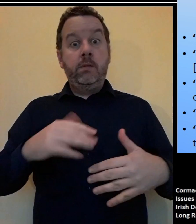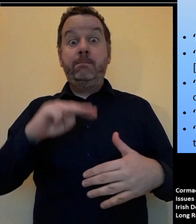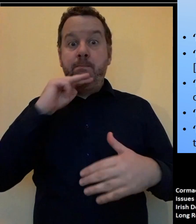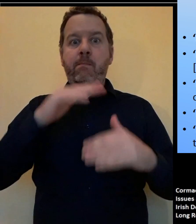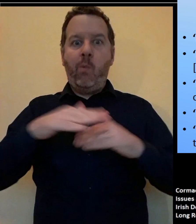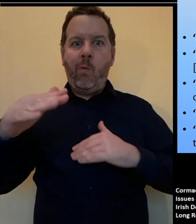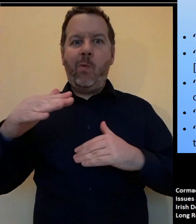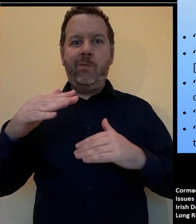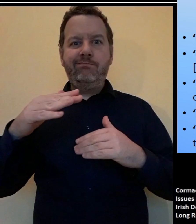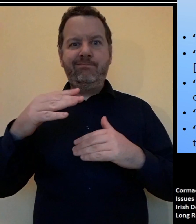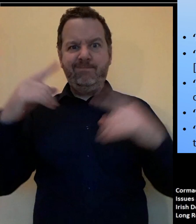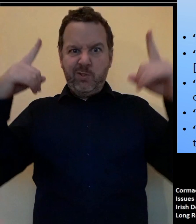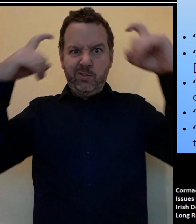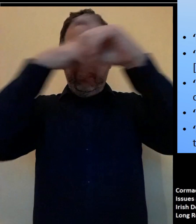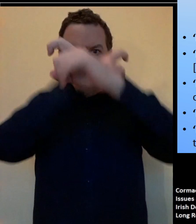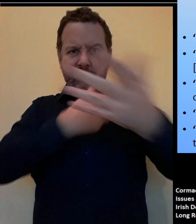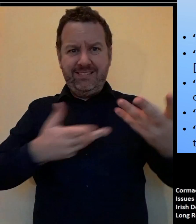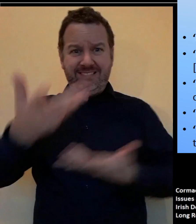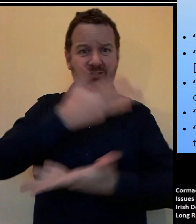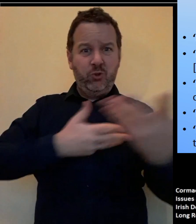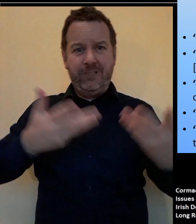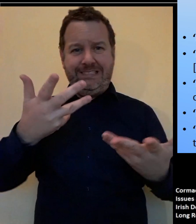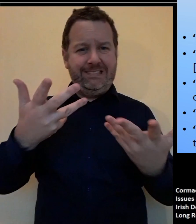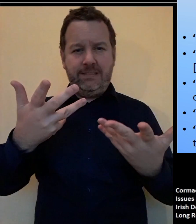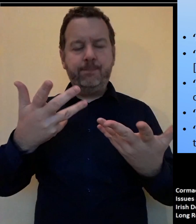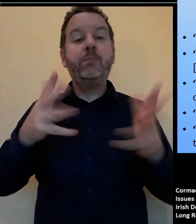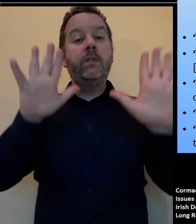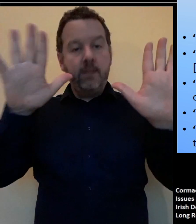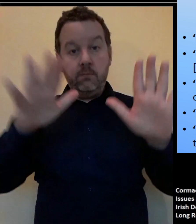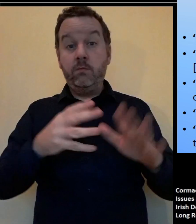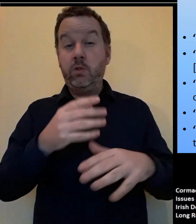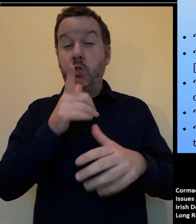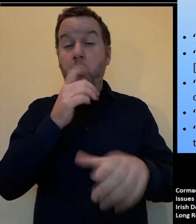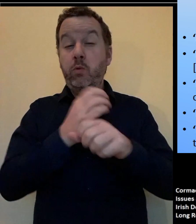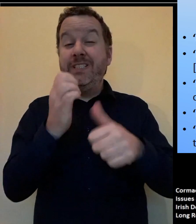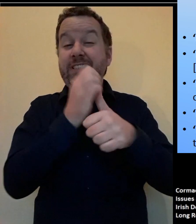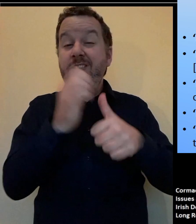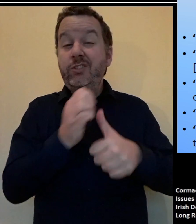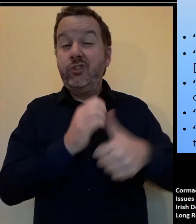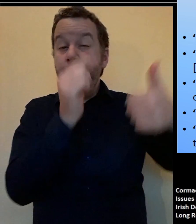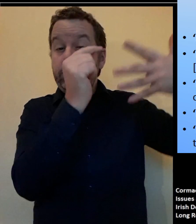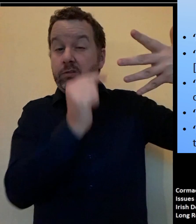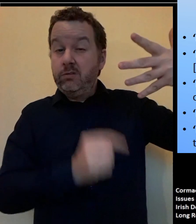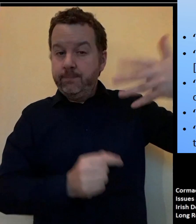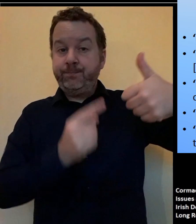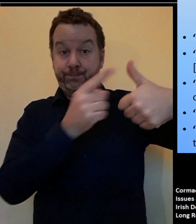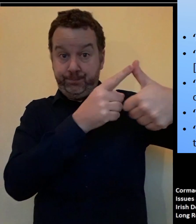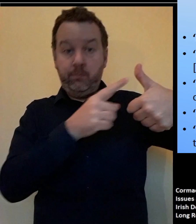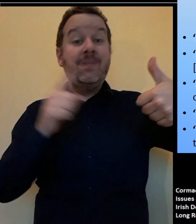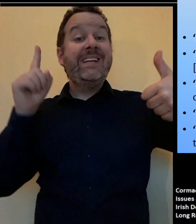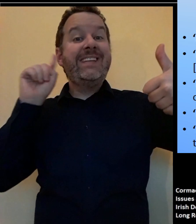which adds another layer of complexity complexity to these discussions. Let's look at the terms in turn.